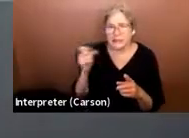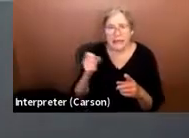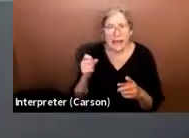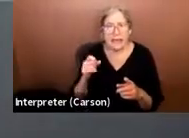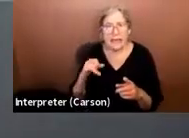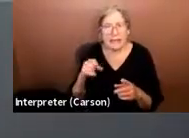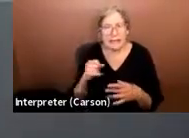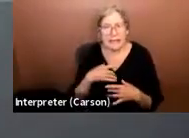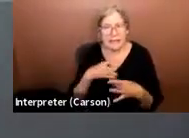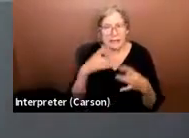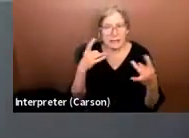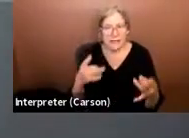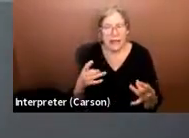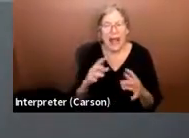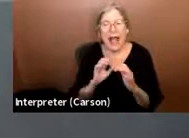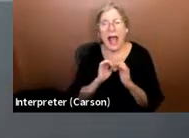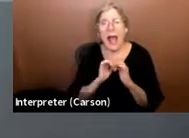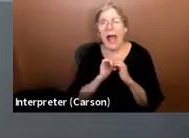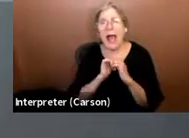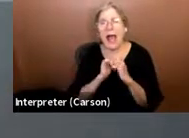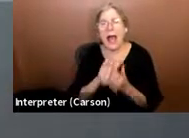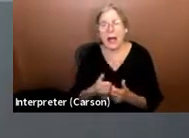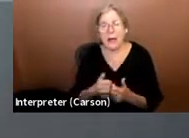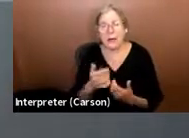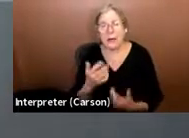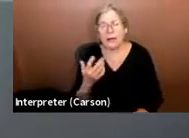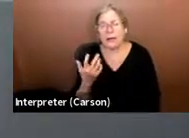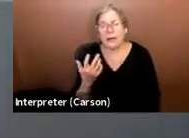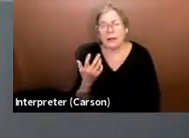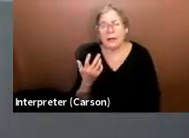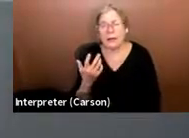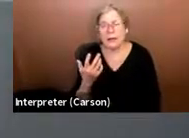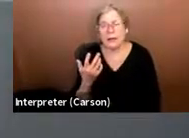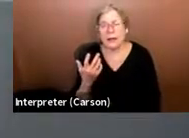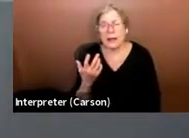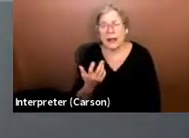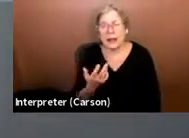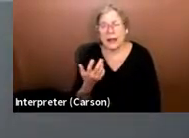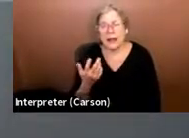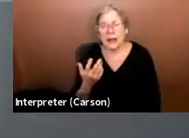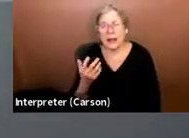interesting how the audio landscape in